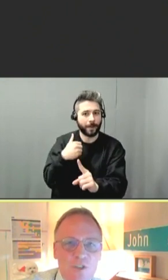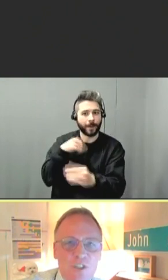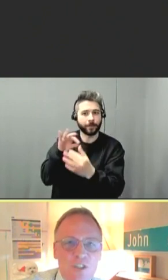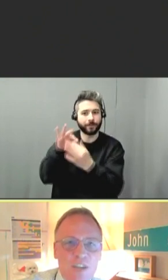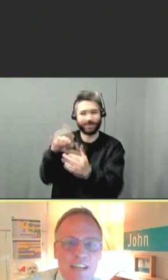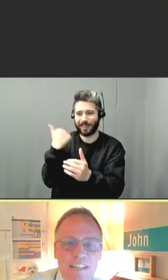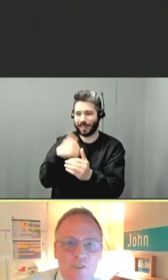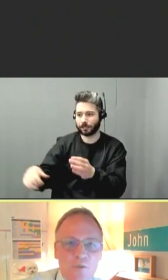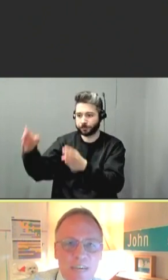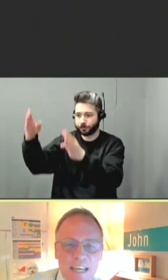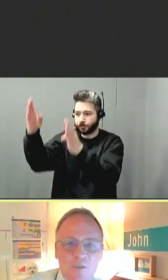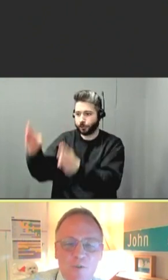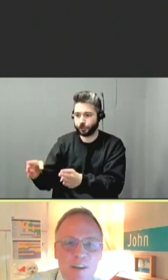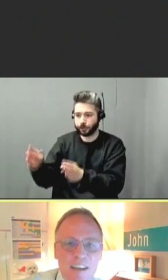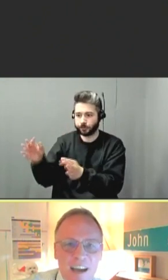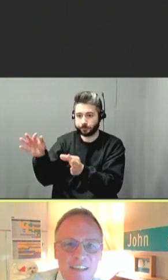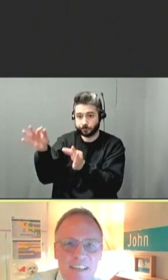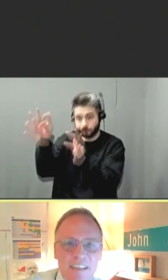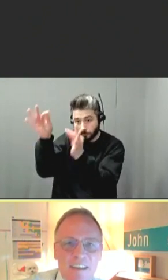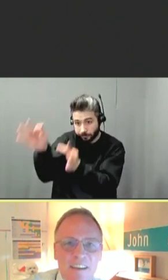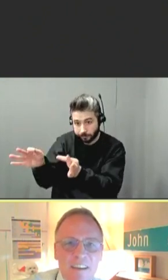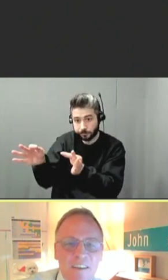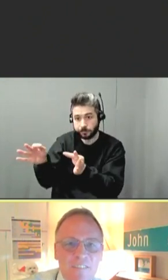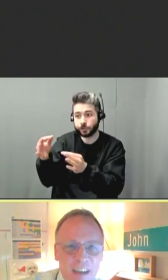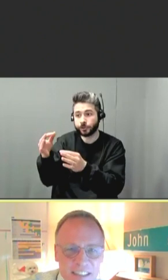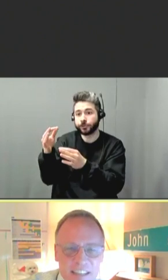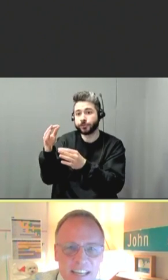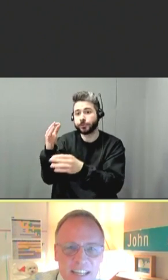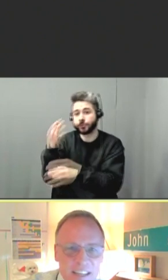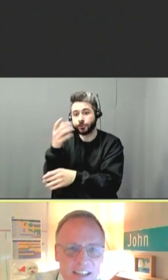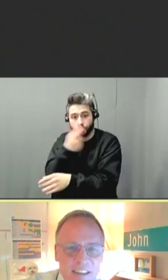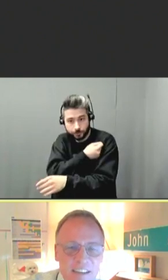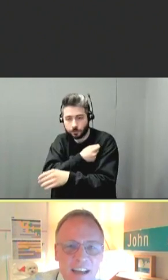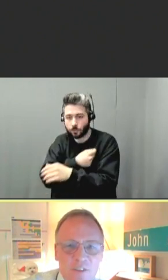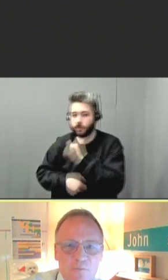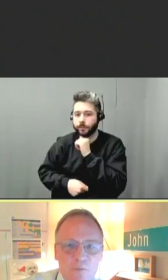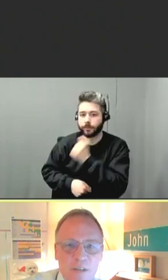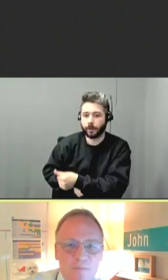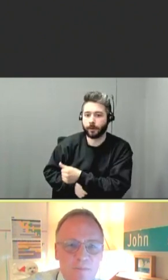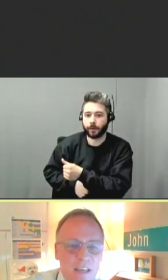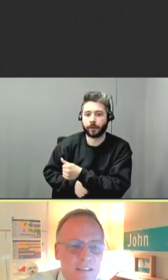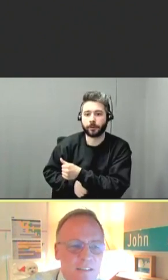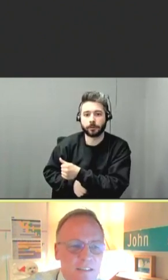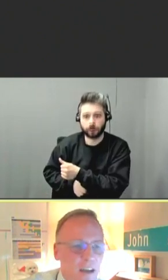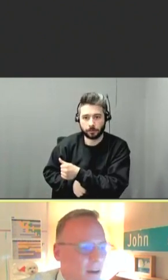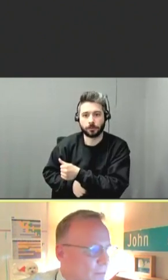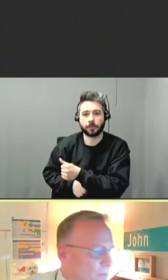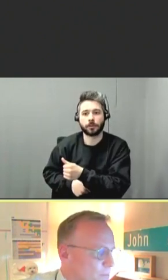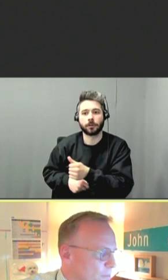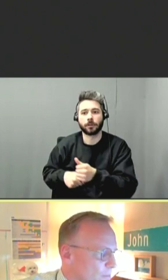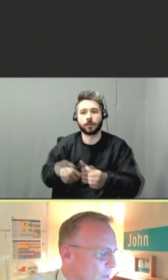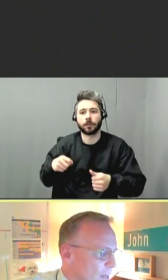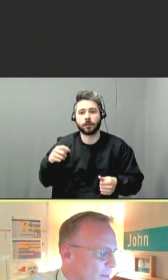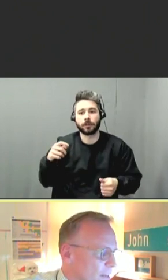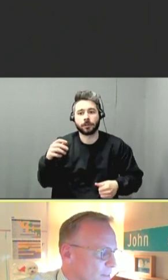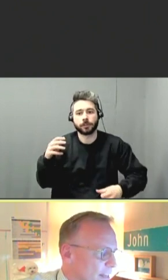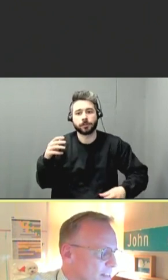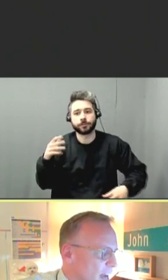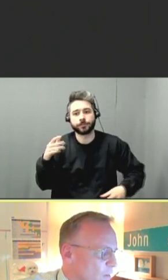person deciding to get or not get vaccinated at that -- at this point. That is -- that is,